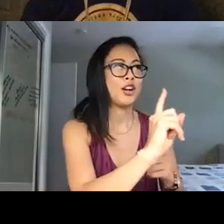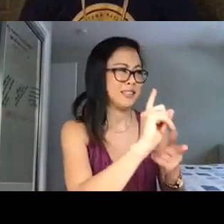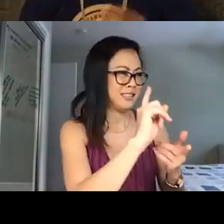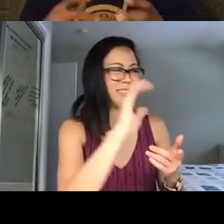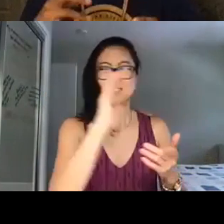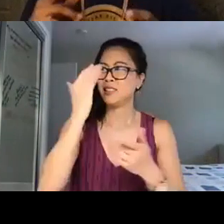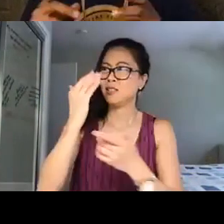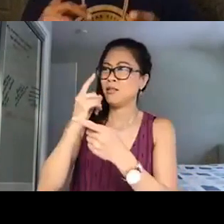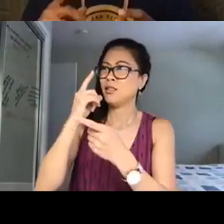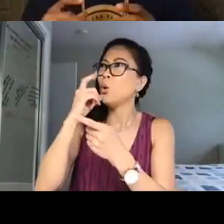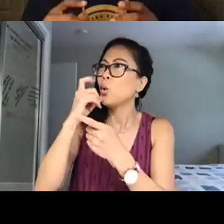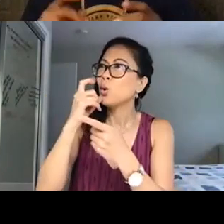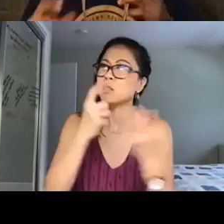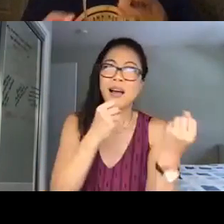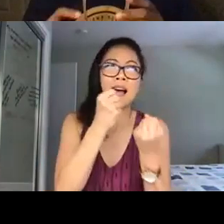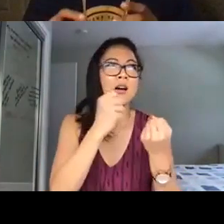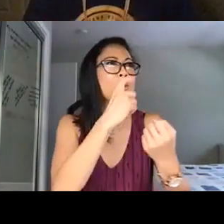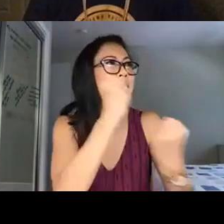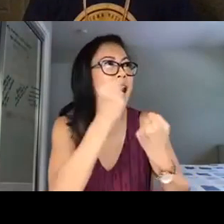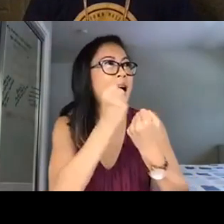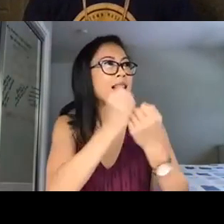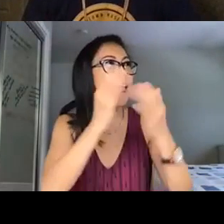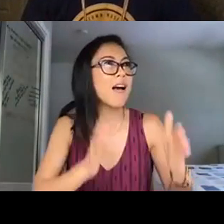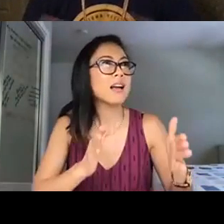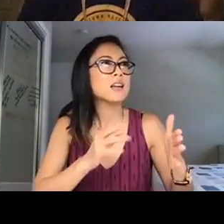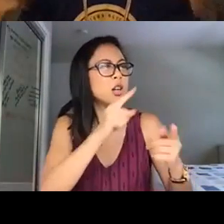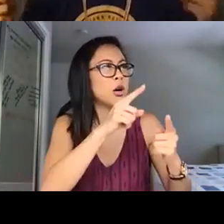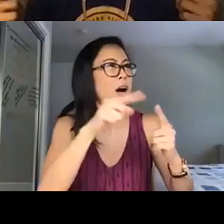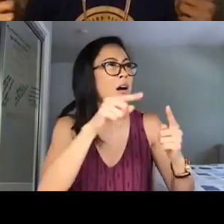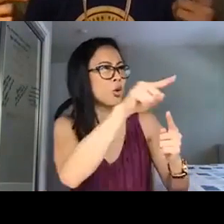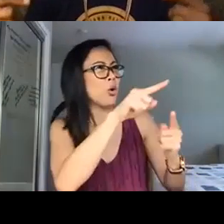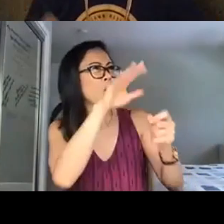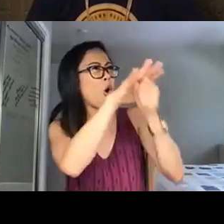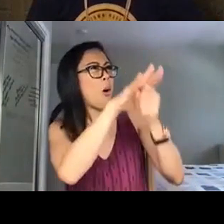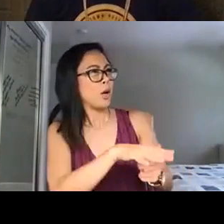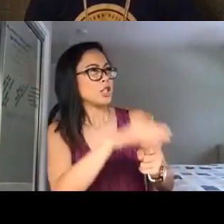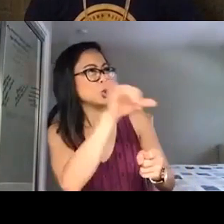It's like it's confusing and so then I feel like an idiot because I'm mad.